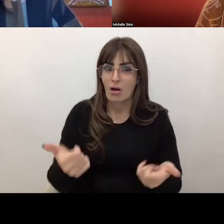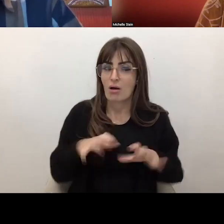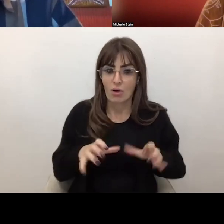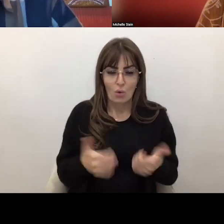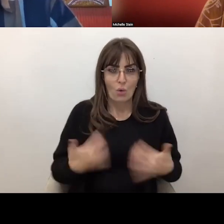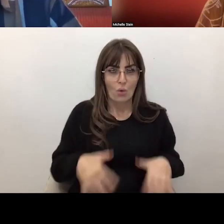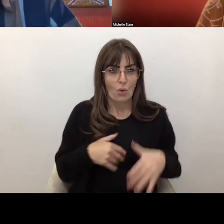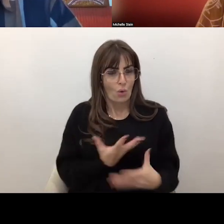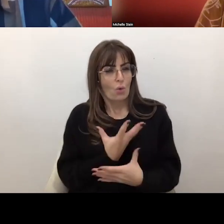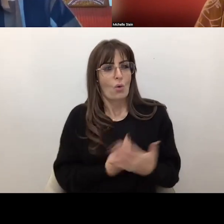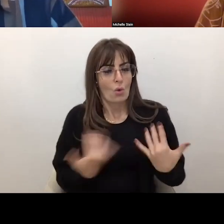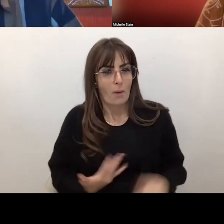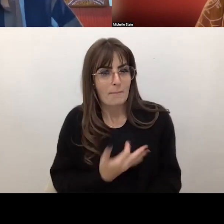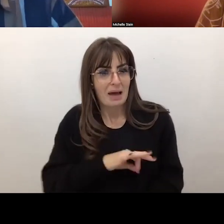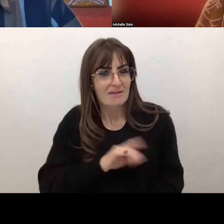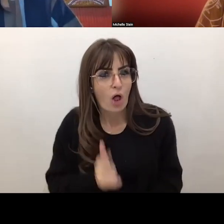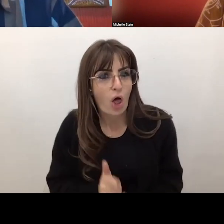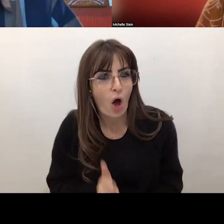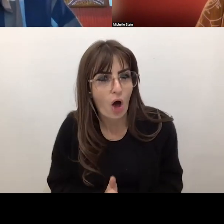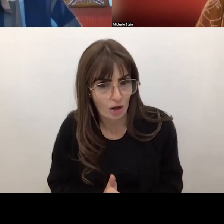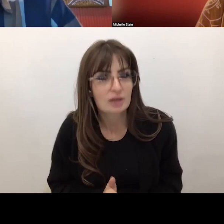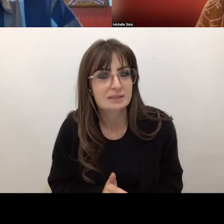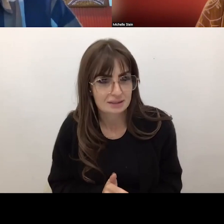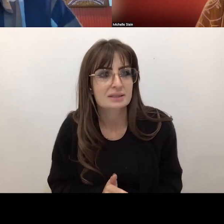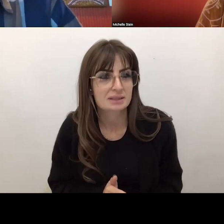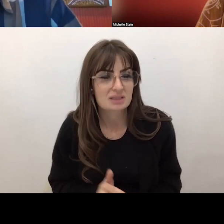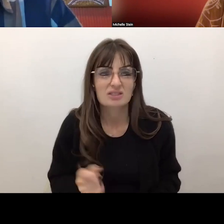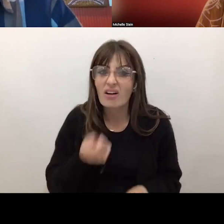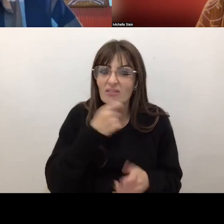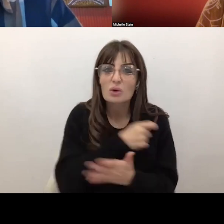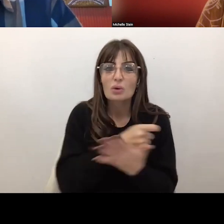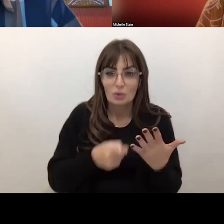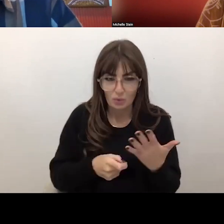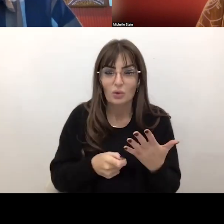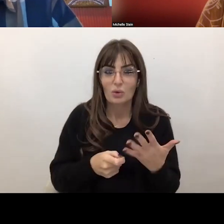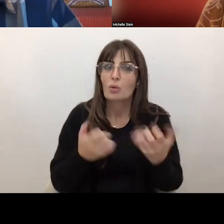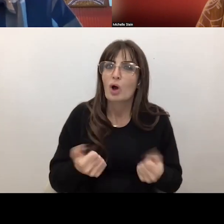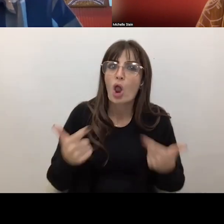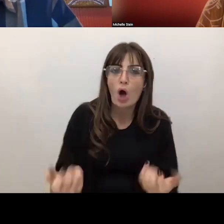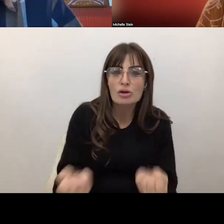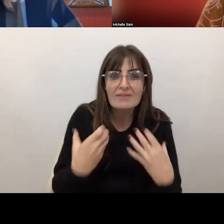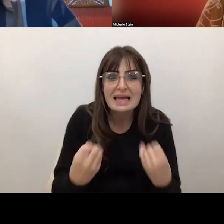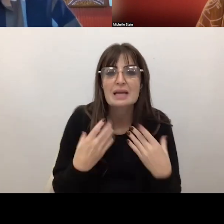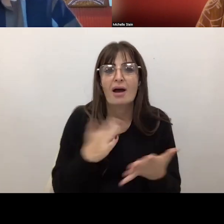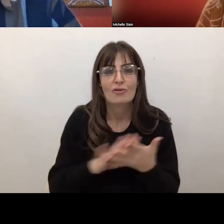It was one of the few knowledge series where we got a lot of feedback about how practical